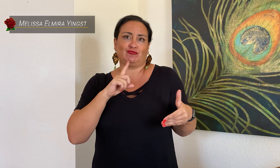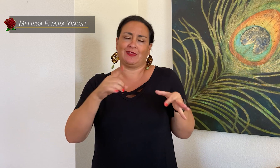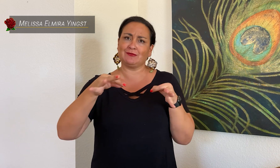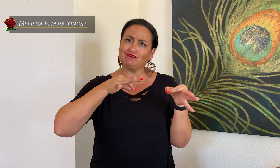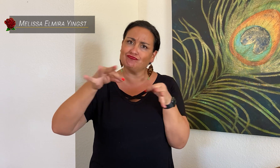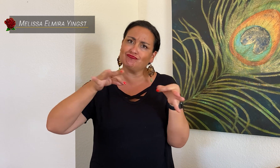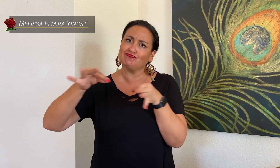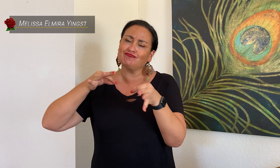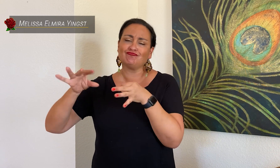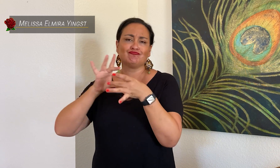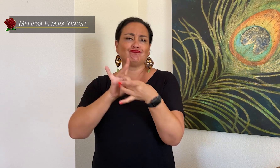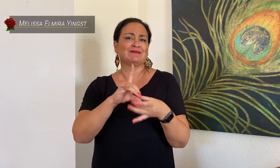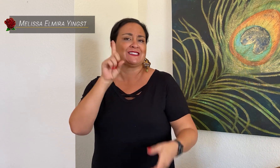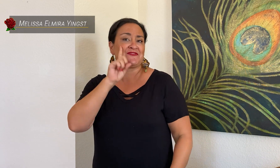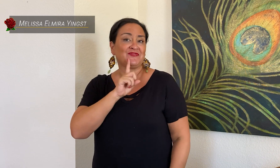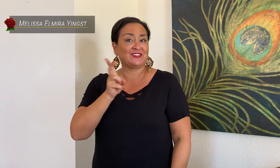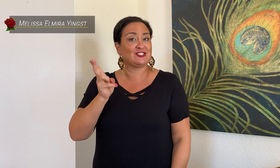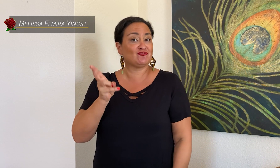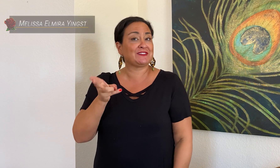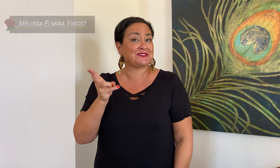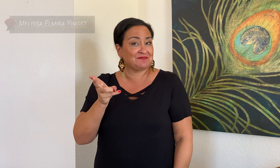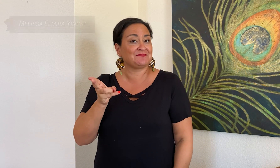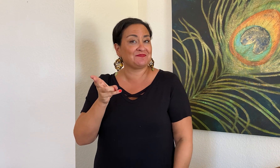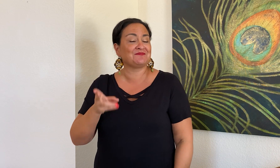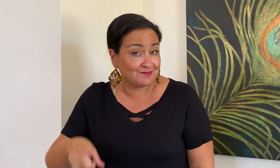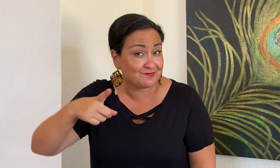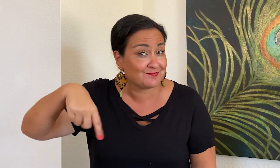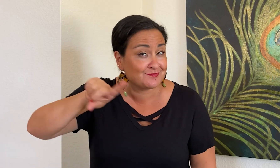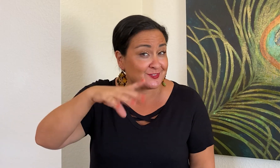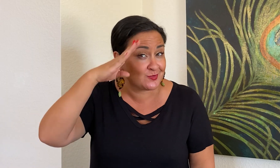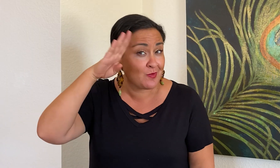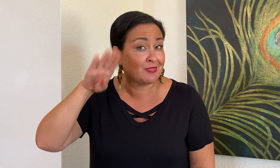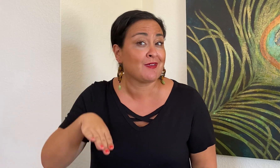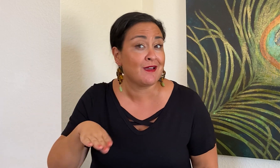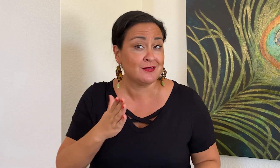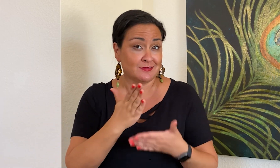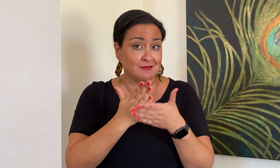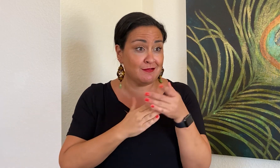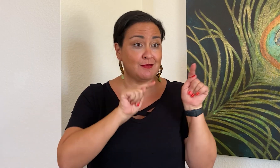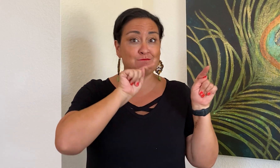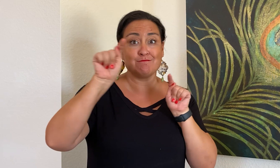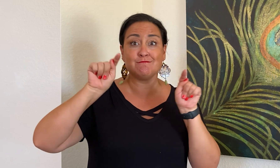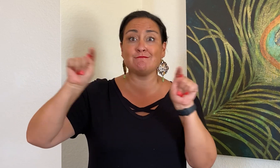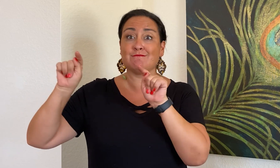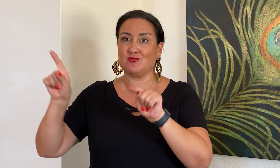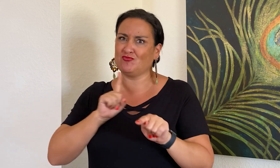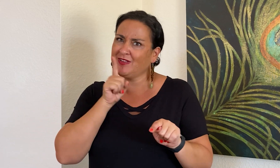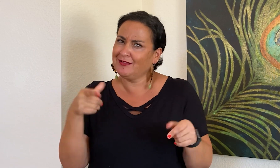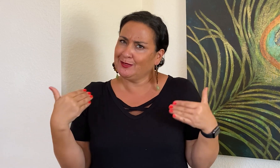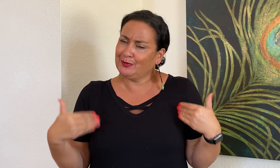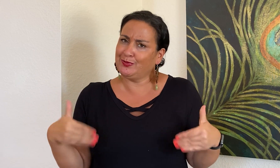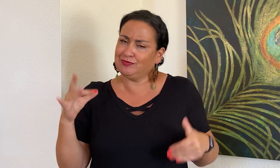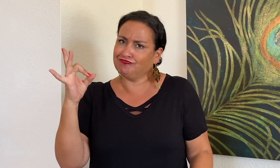They all really explain Deaf history in detail. Did you know that some of those